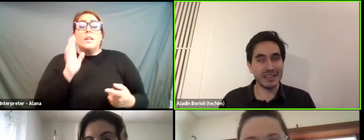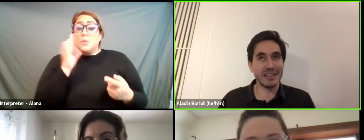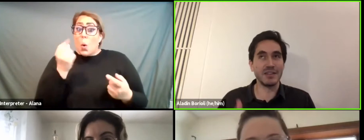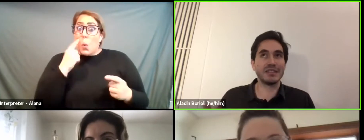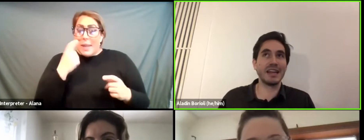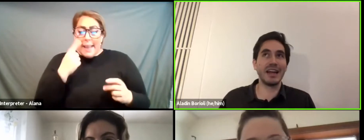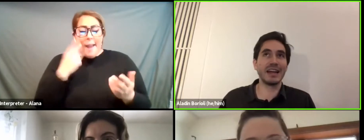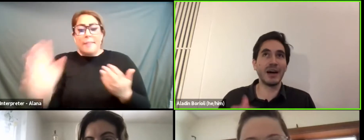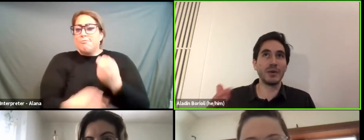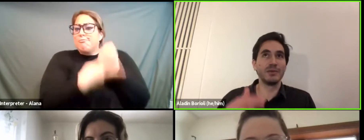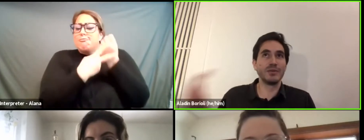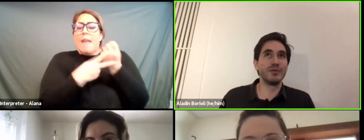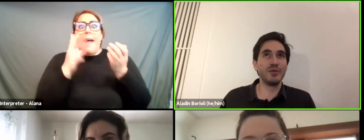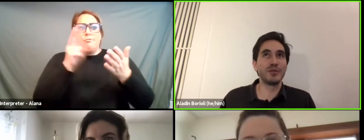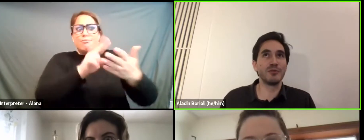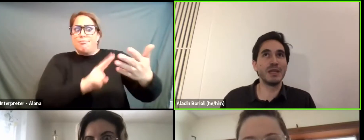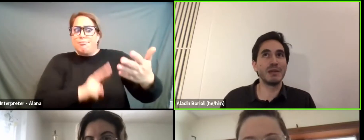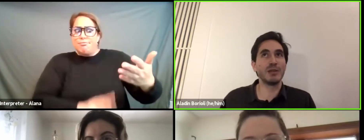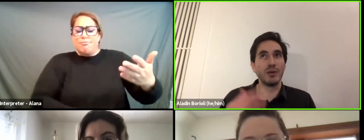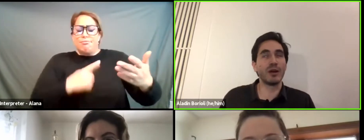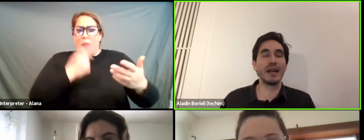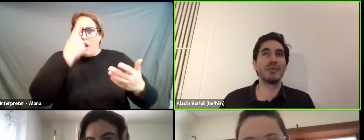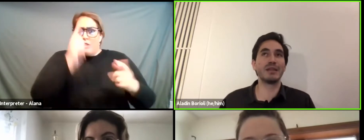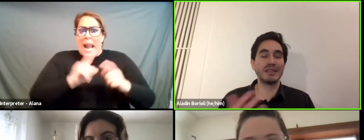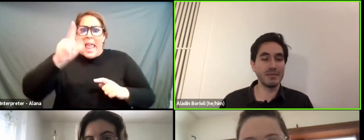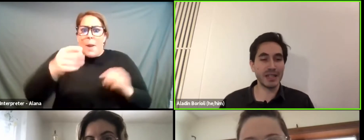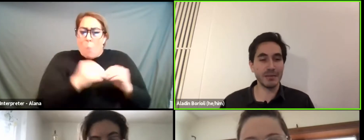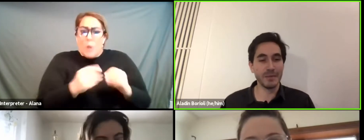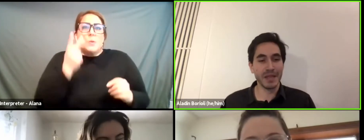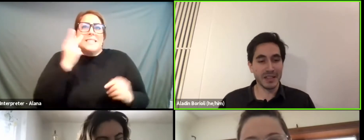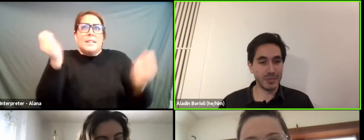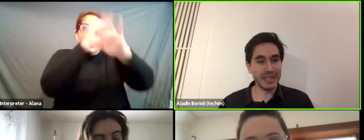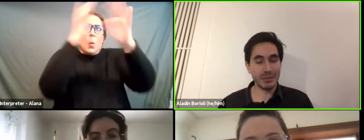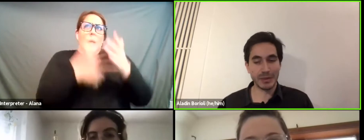and understand how the future of beekeeping could look like, but at the same time as a beekeeper,